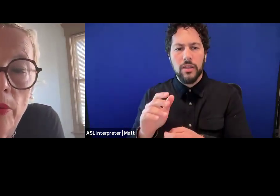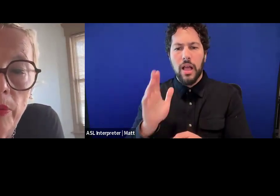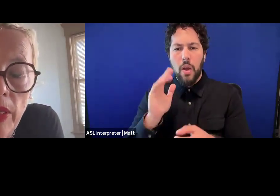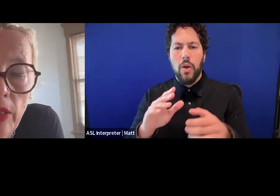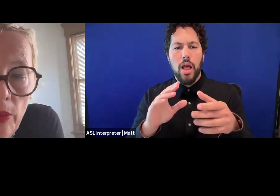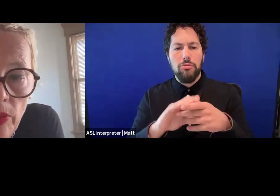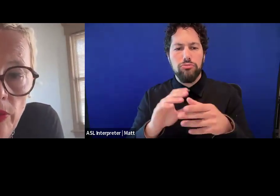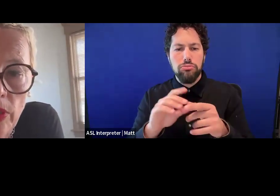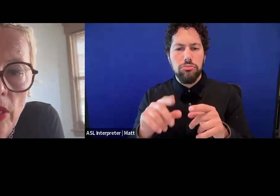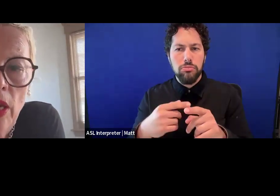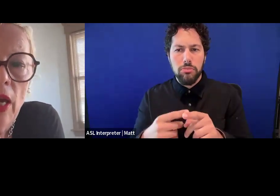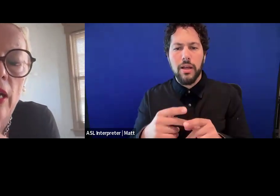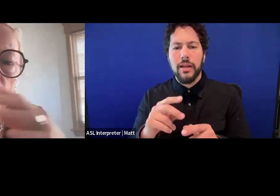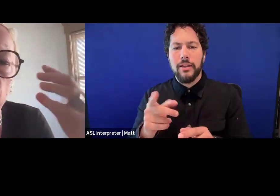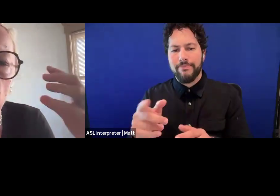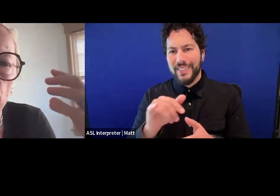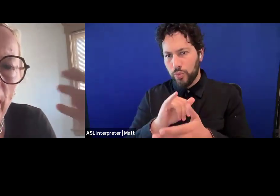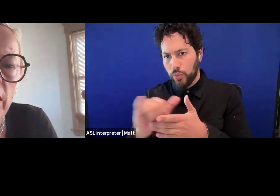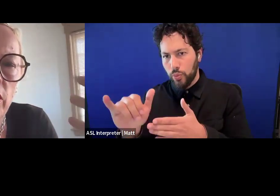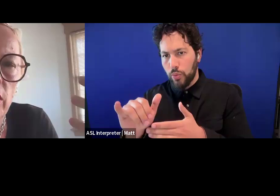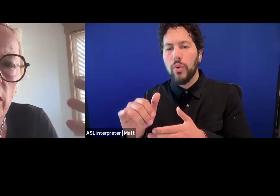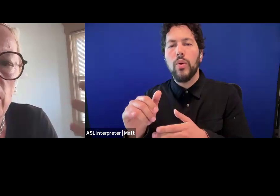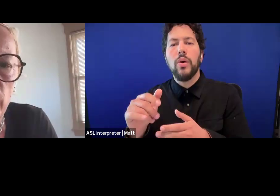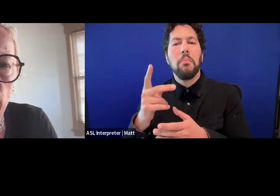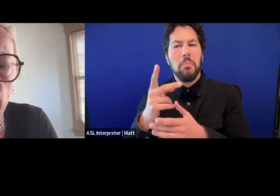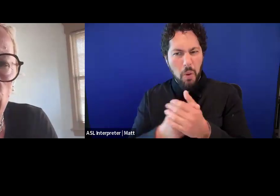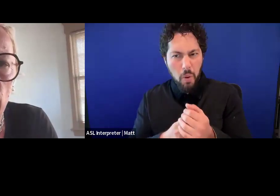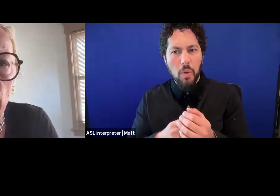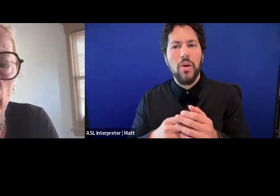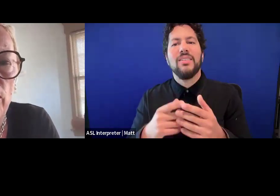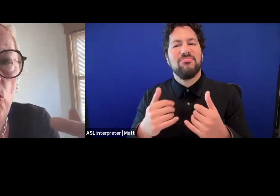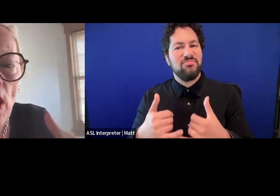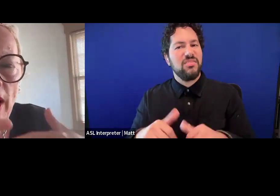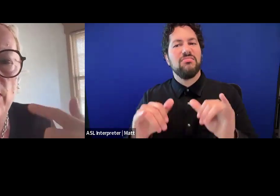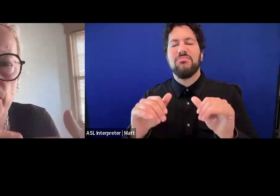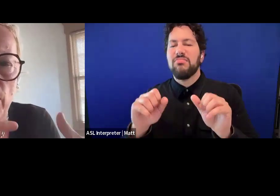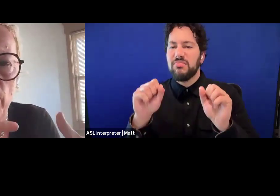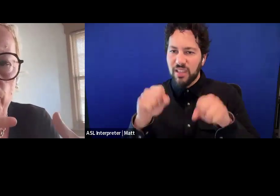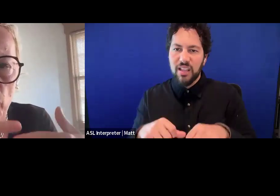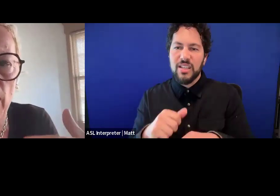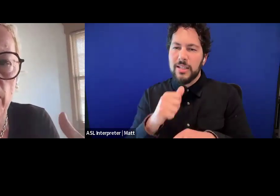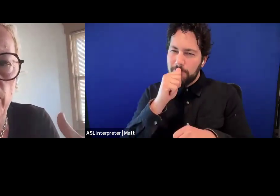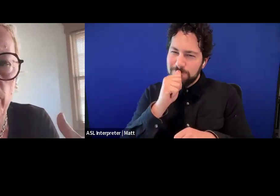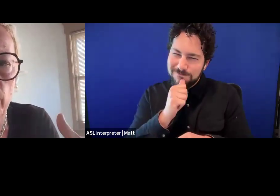Um, and New York have managed to endure waves of challenge